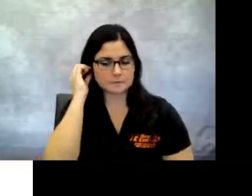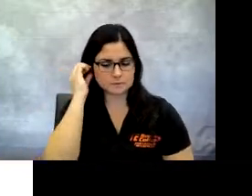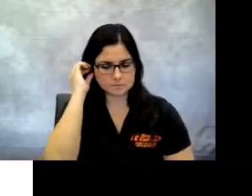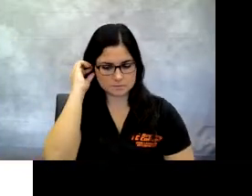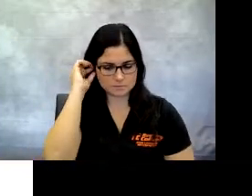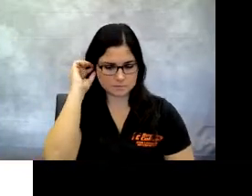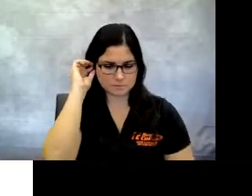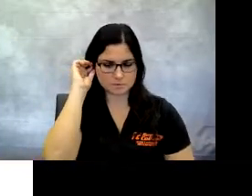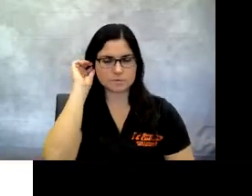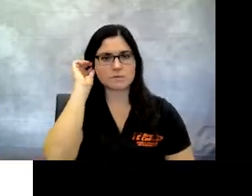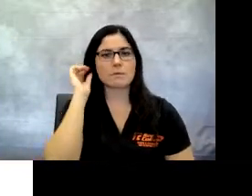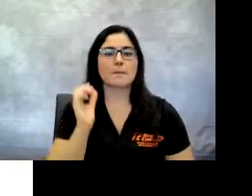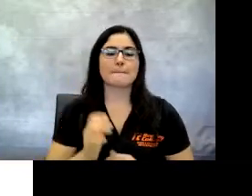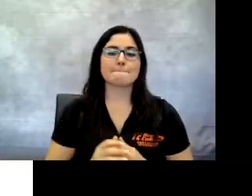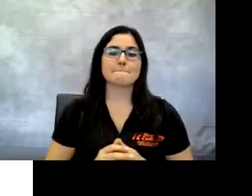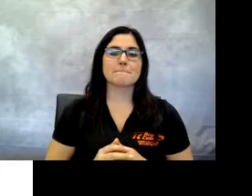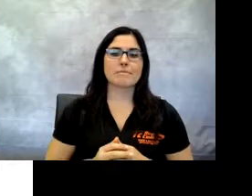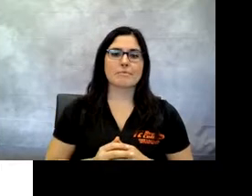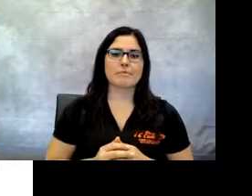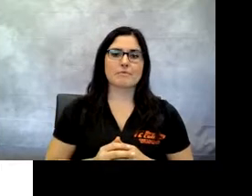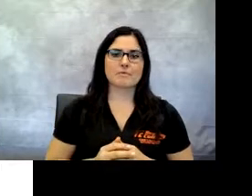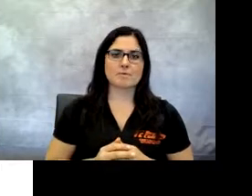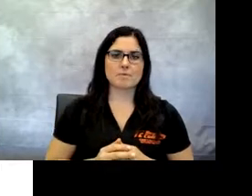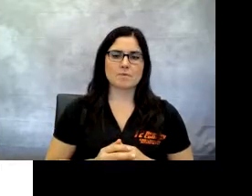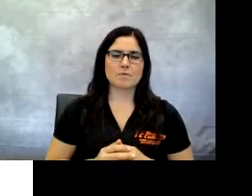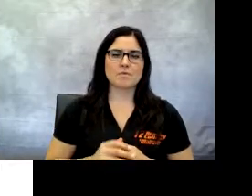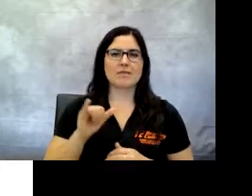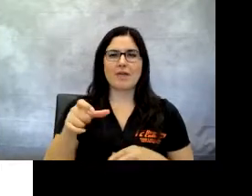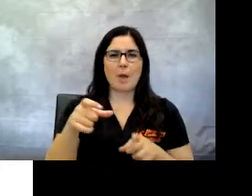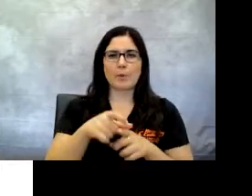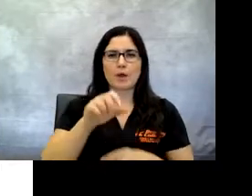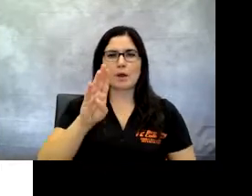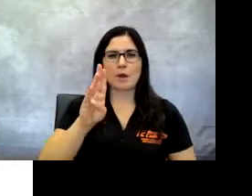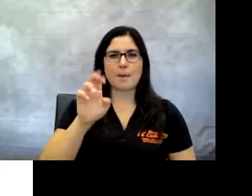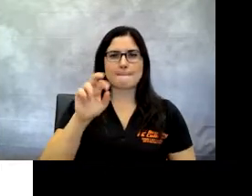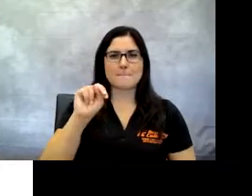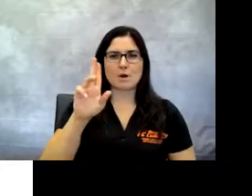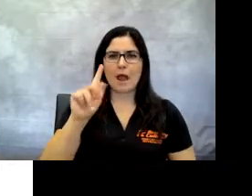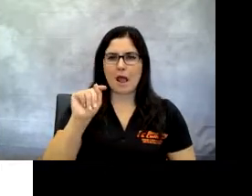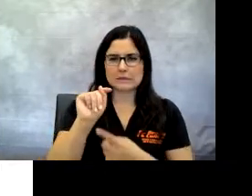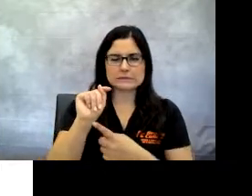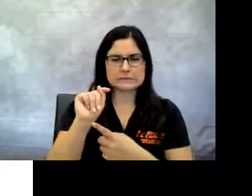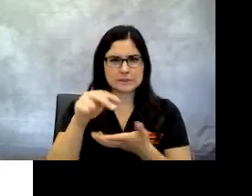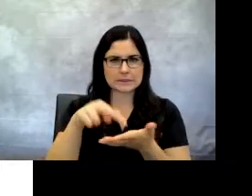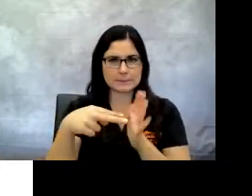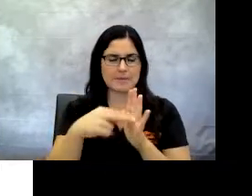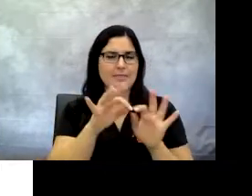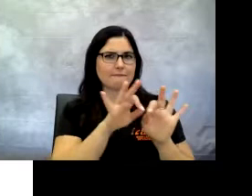I want to just take a. second here, too, to sit with that word burnout. In that definition I have there. In that first bullet point.